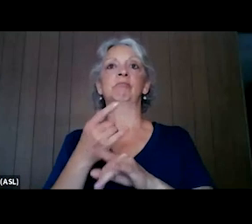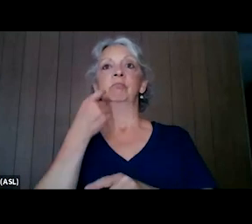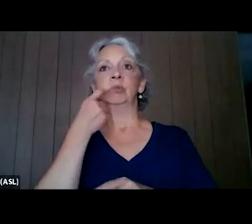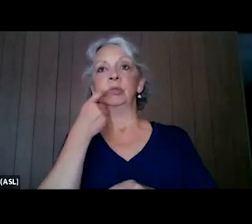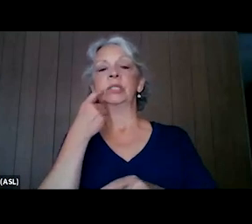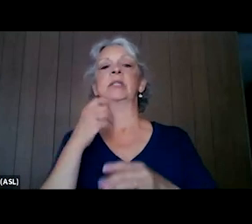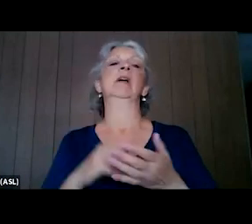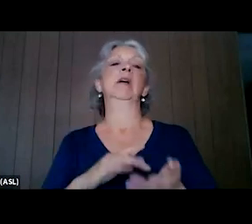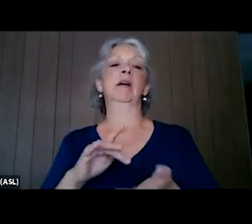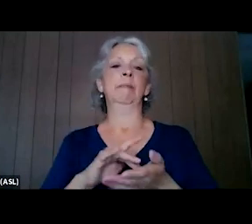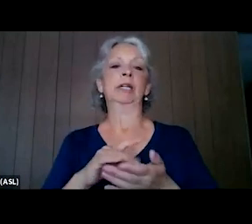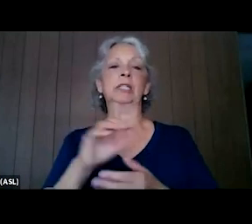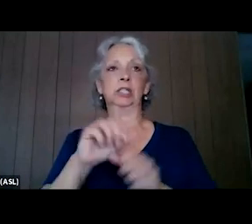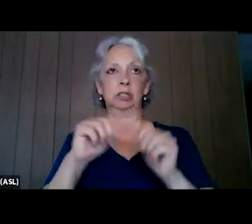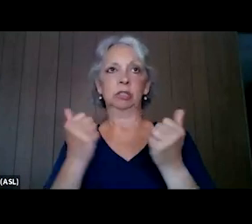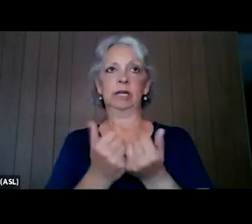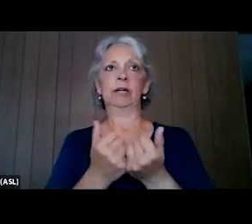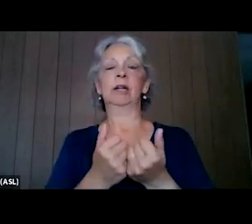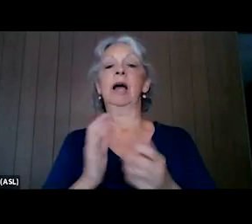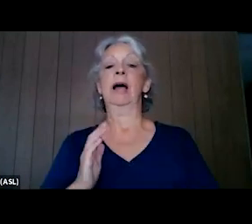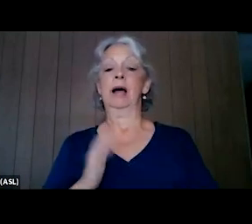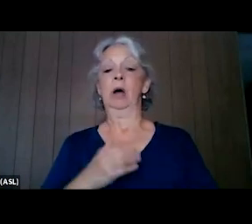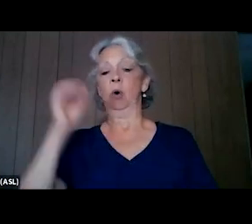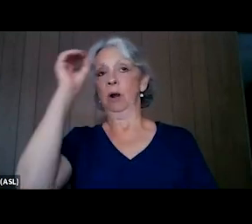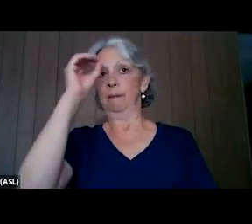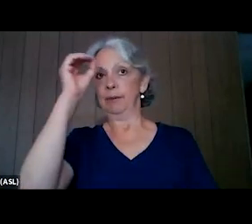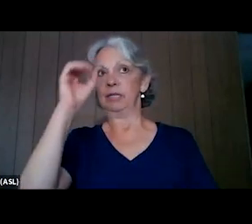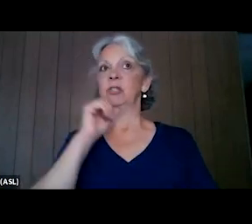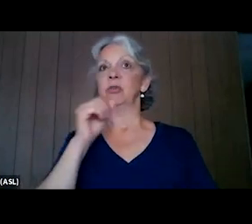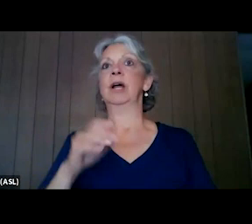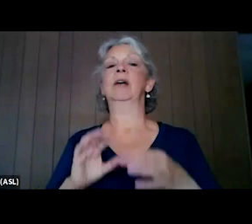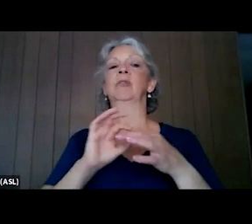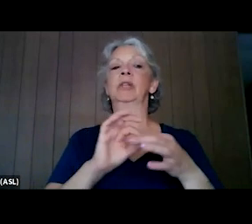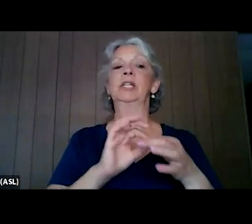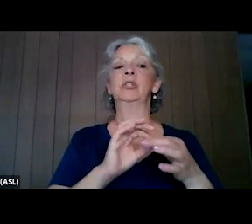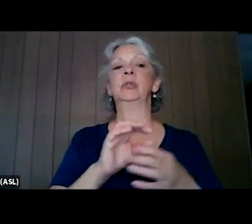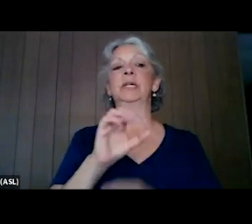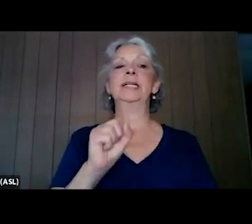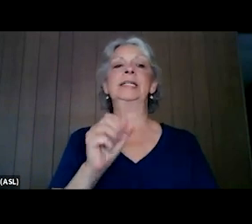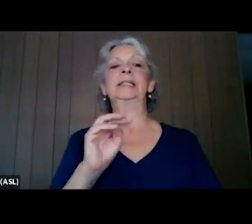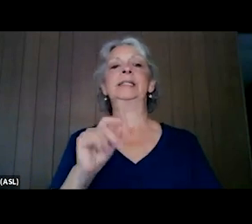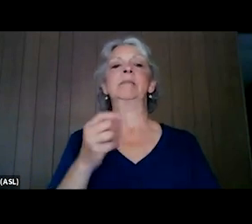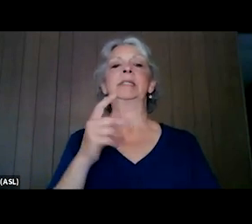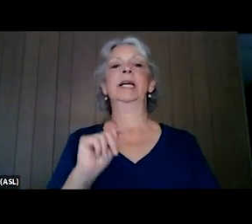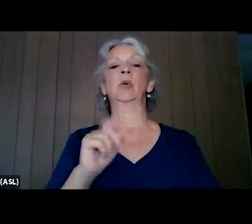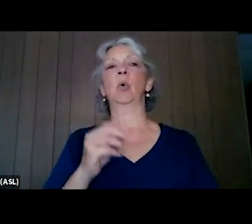but the views and opinions expressed today don't necessarily reflect those of SAMHSA or the US Department of Health and Human Services.